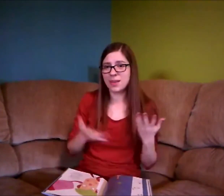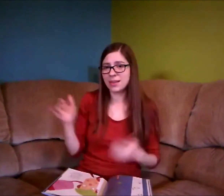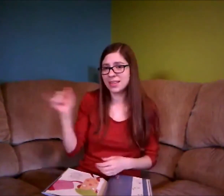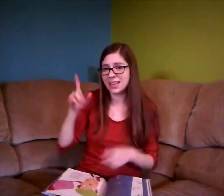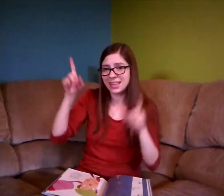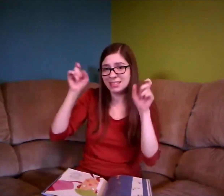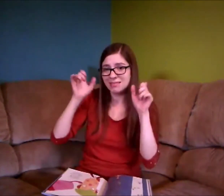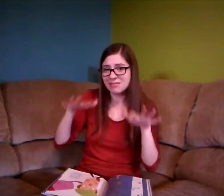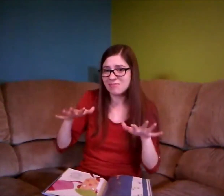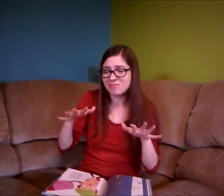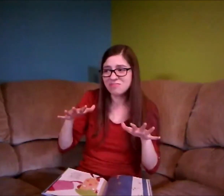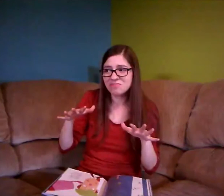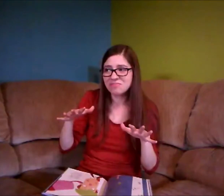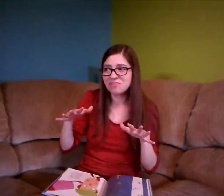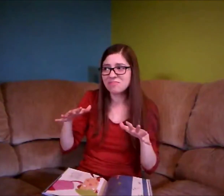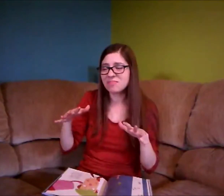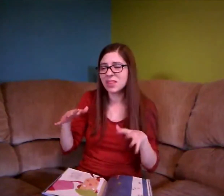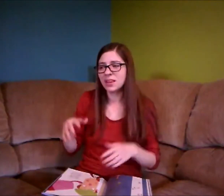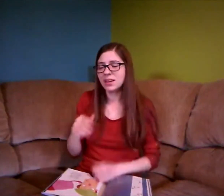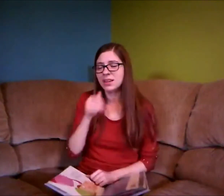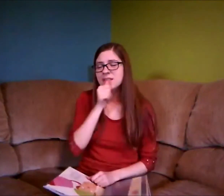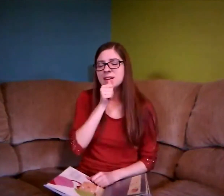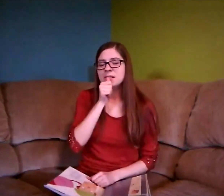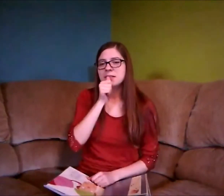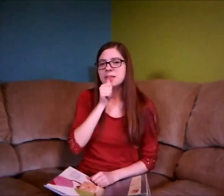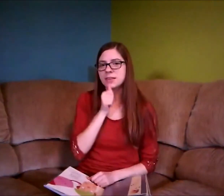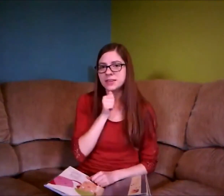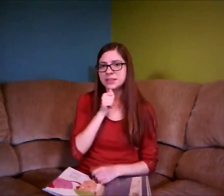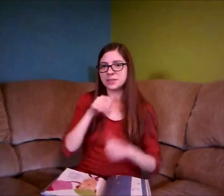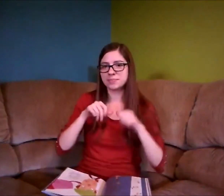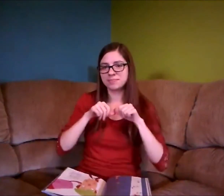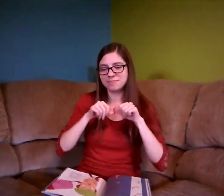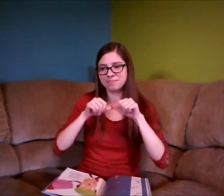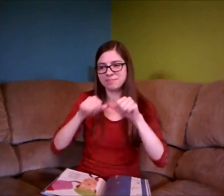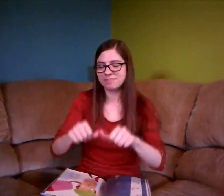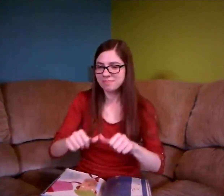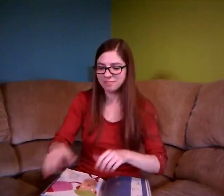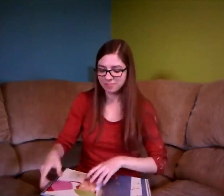"Perhaps," he sighed, "this is a test." And bound by love he did not rest.